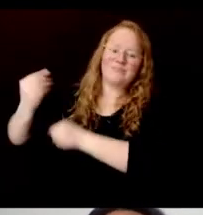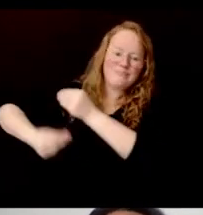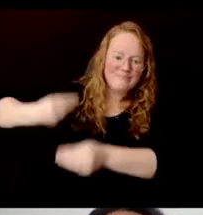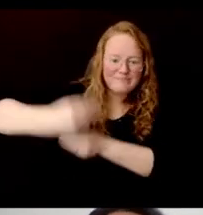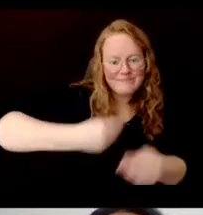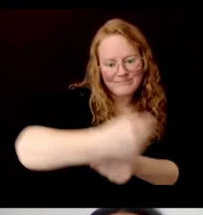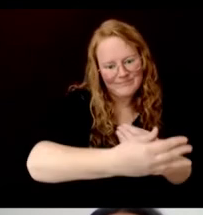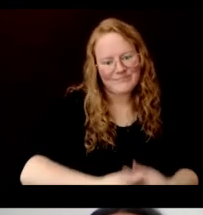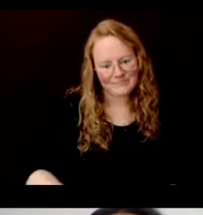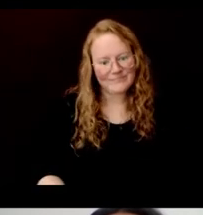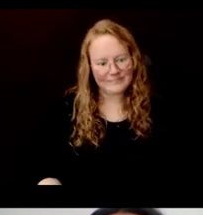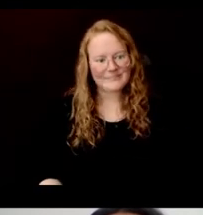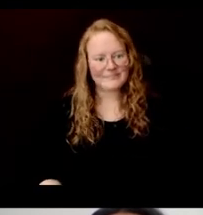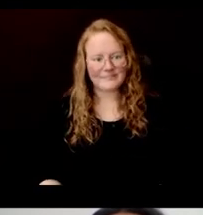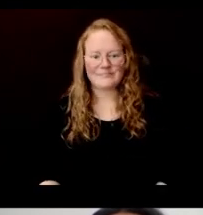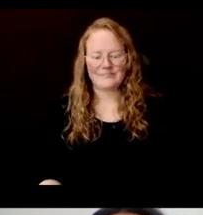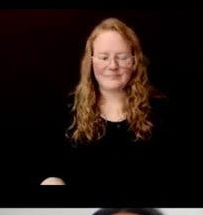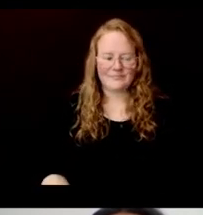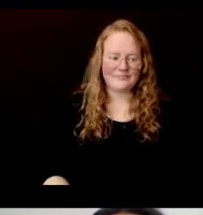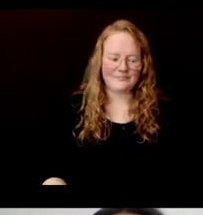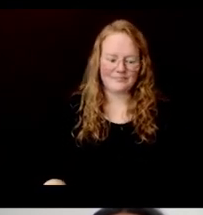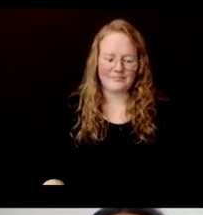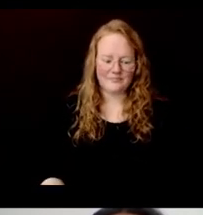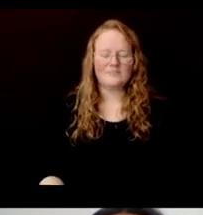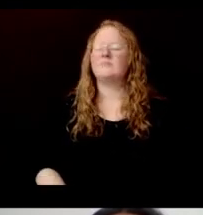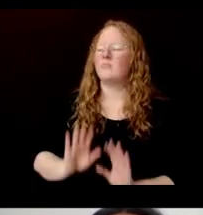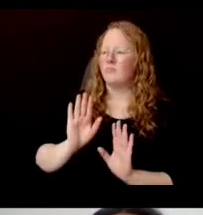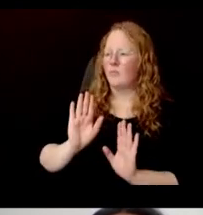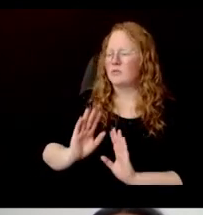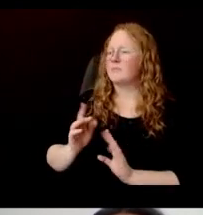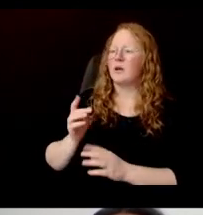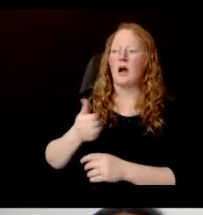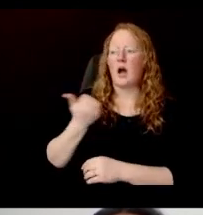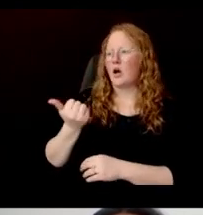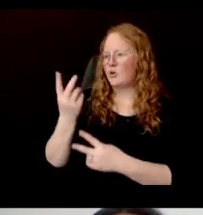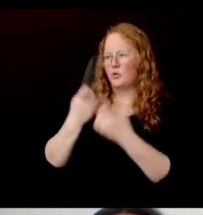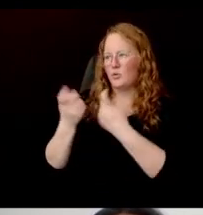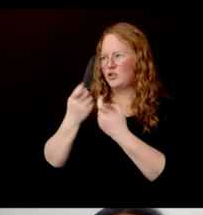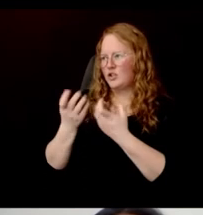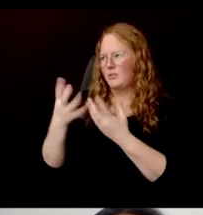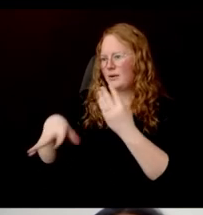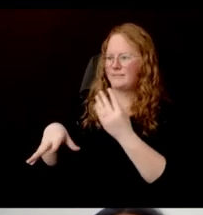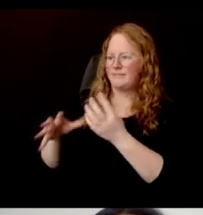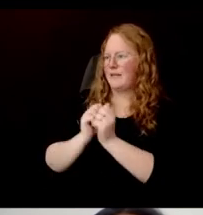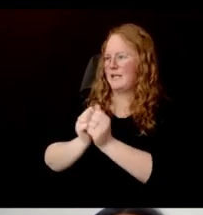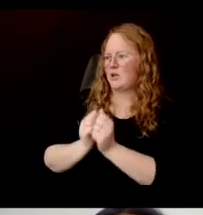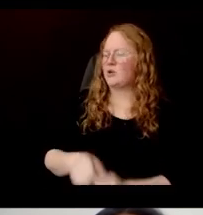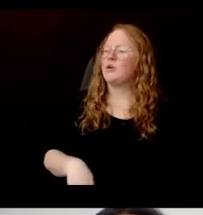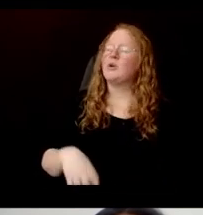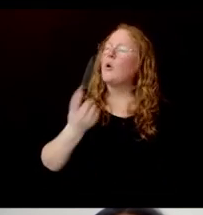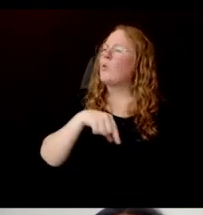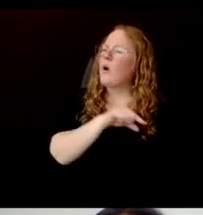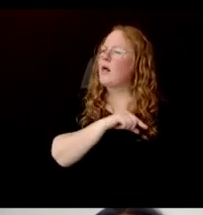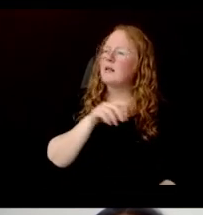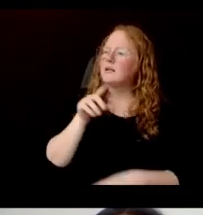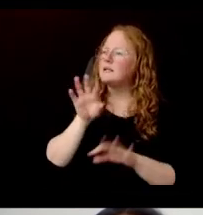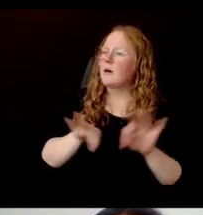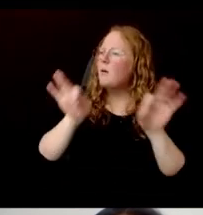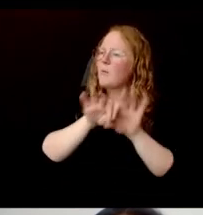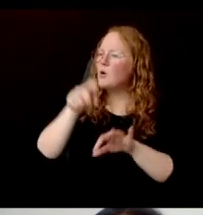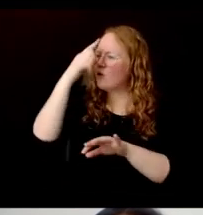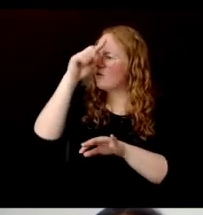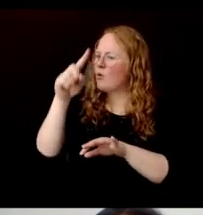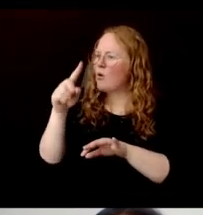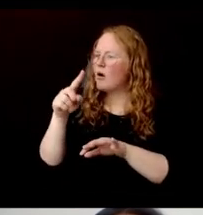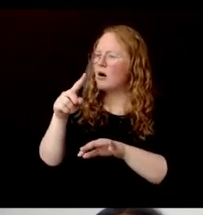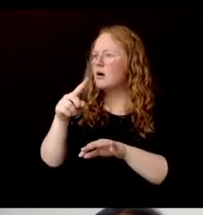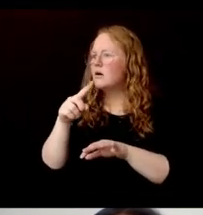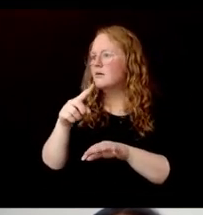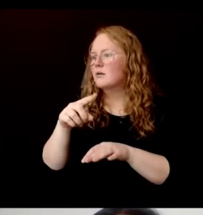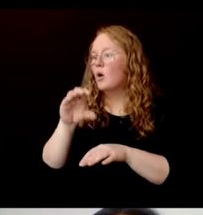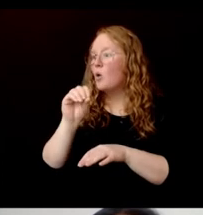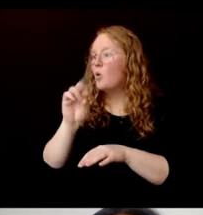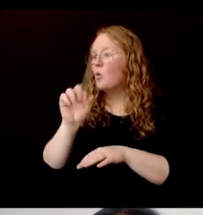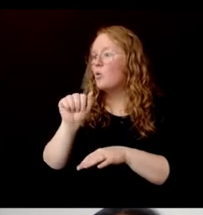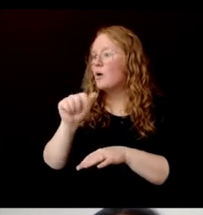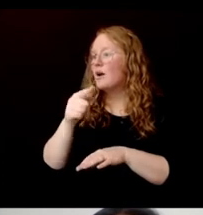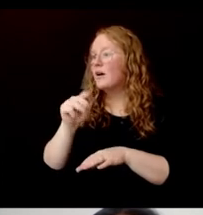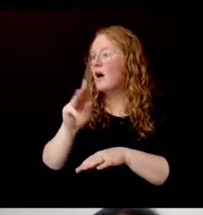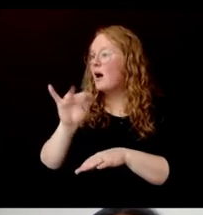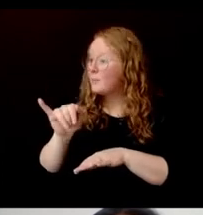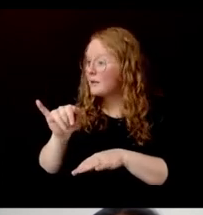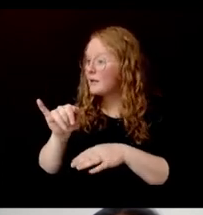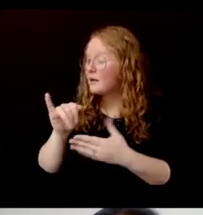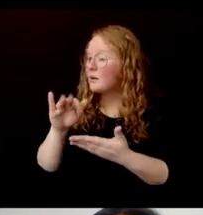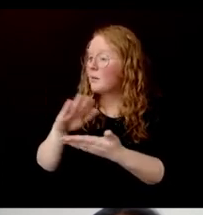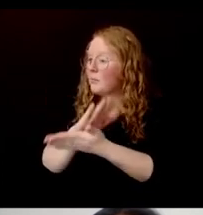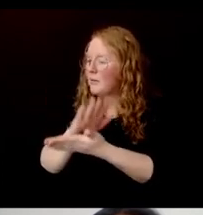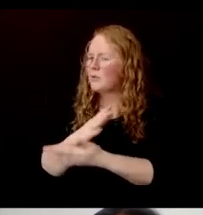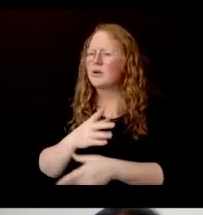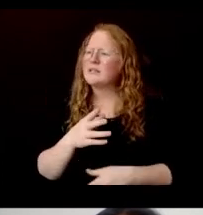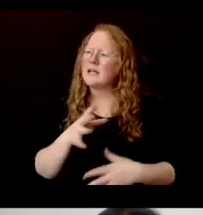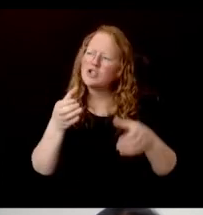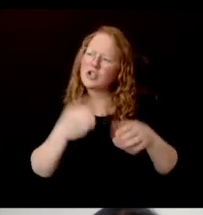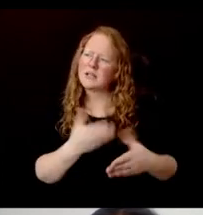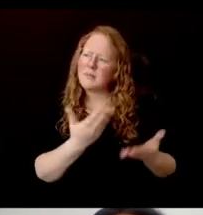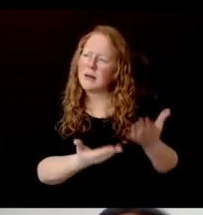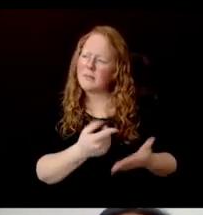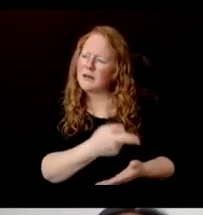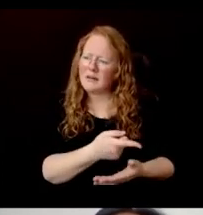A couple of other questions I am going to combine here. "What qualities are important for paper used in origami? Is there a chance for amate to become origami friendly?"